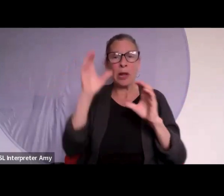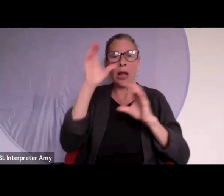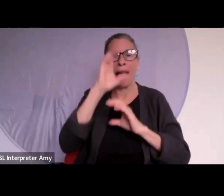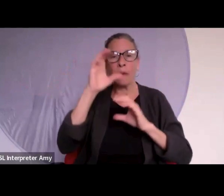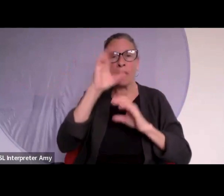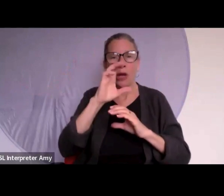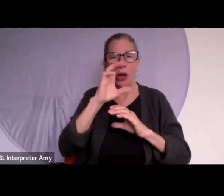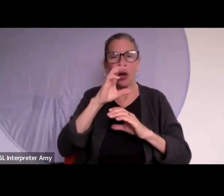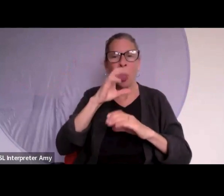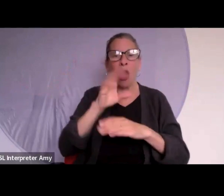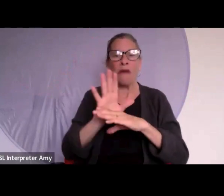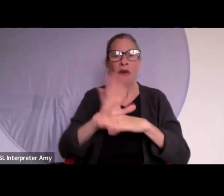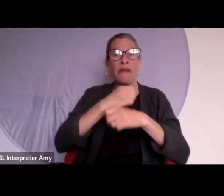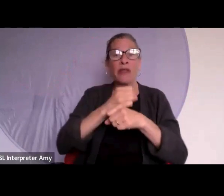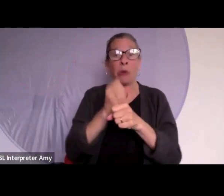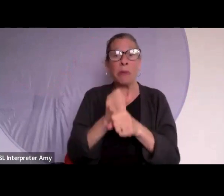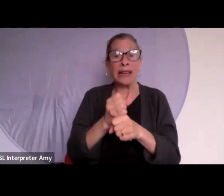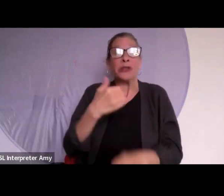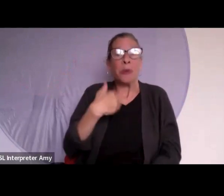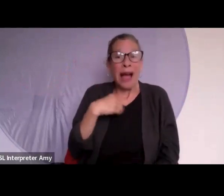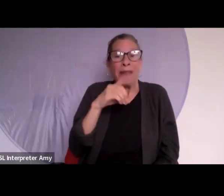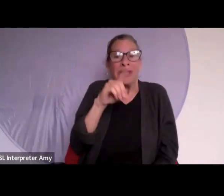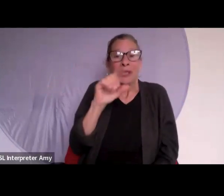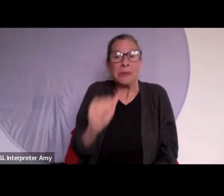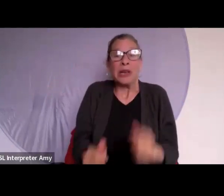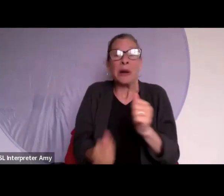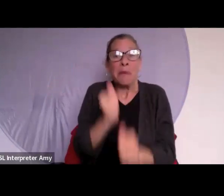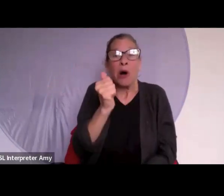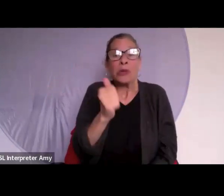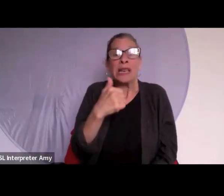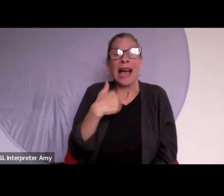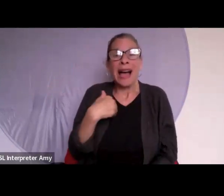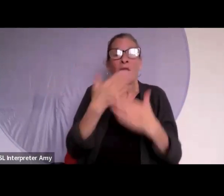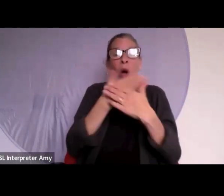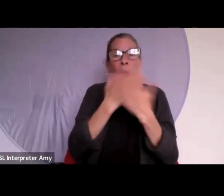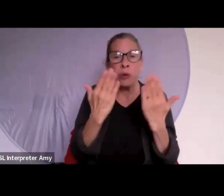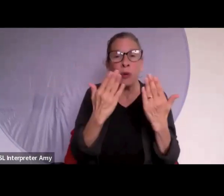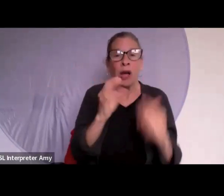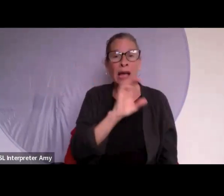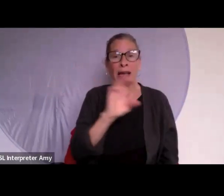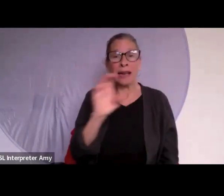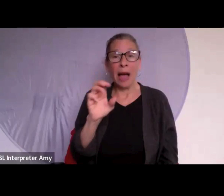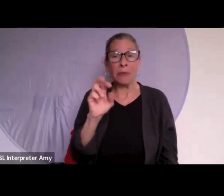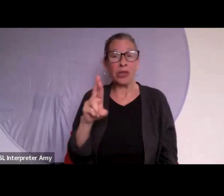come without captions, or already a description. What this means is when they're submitting to other festivals, like